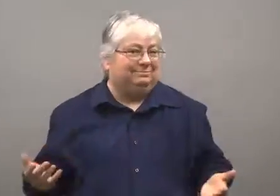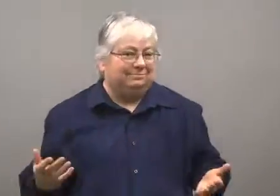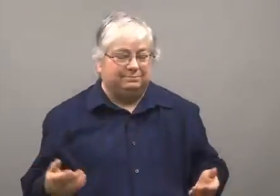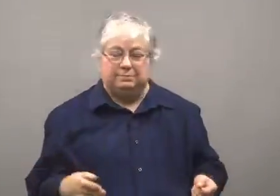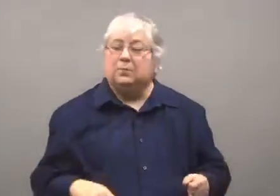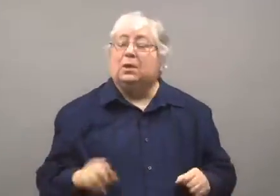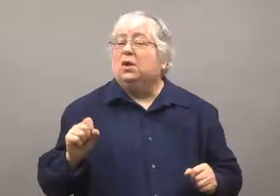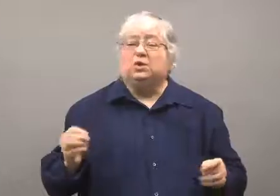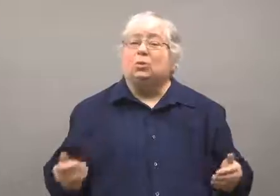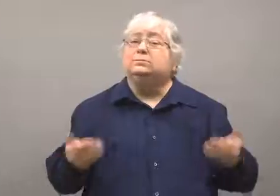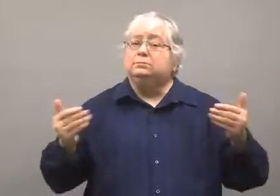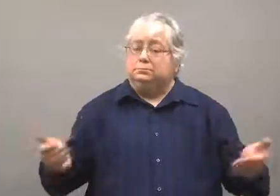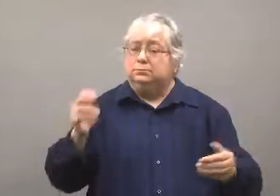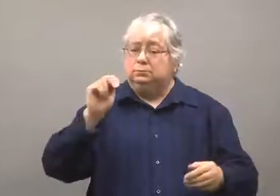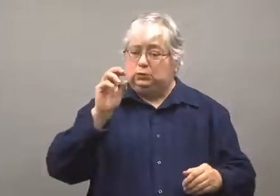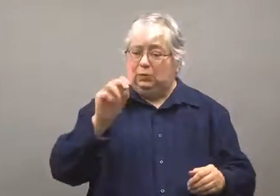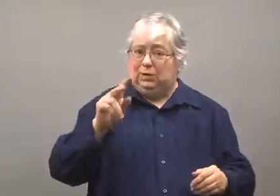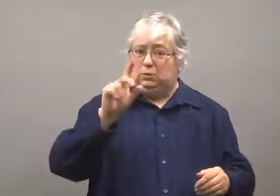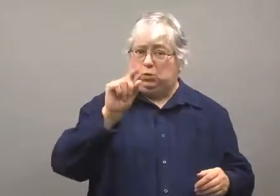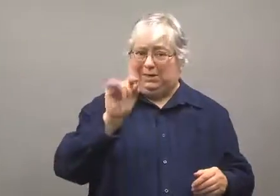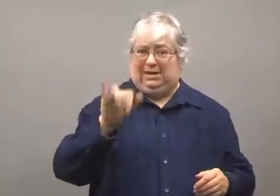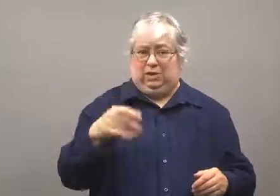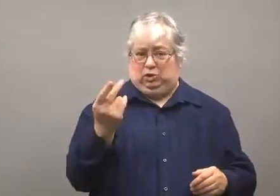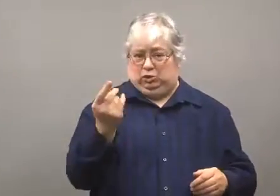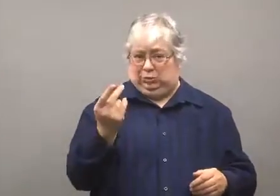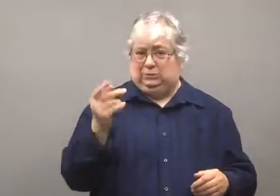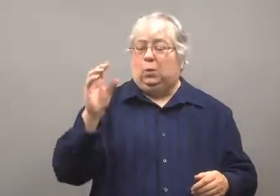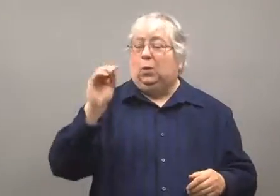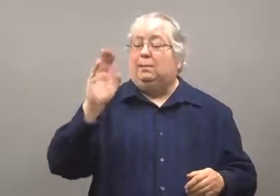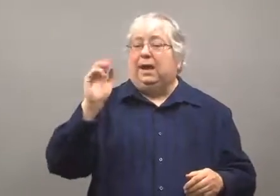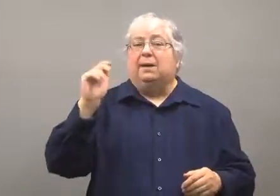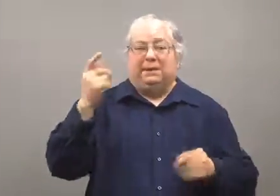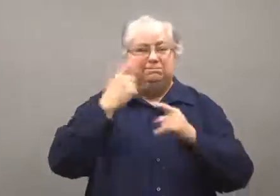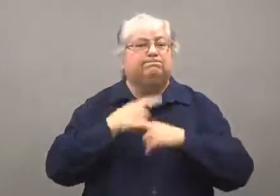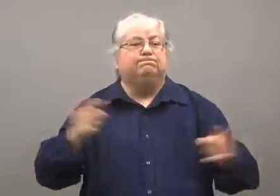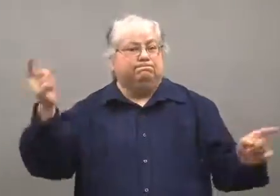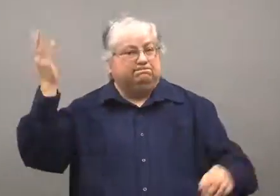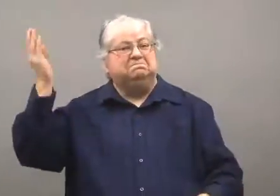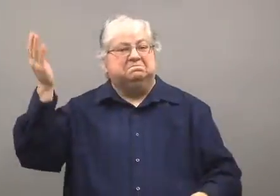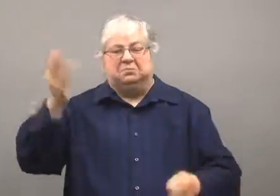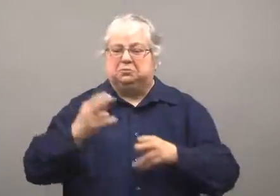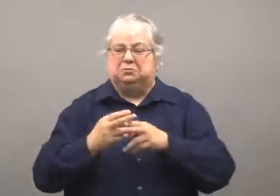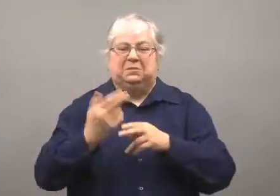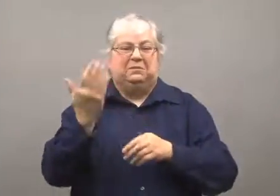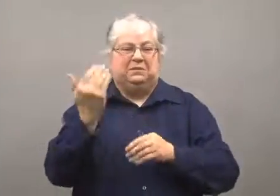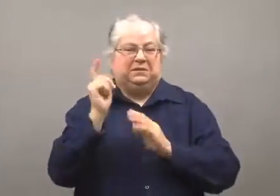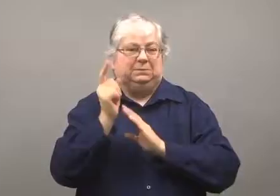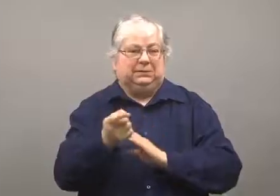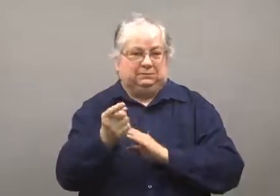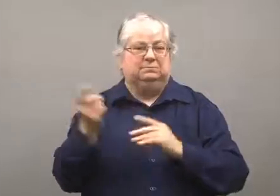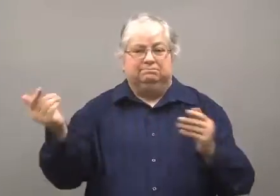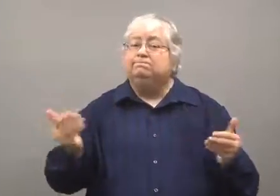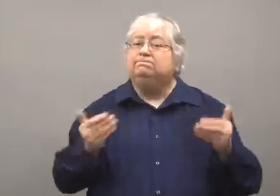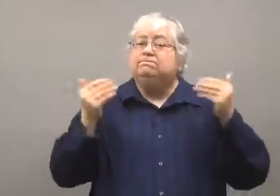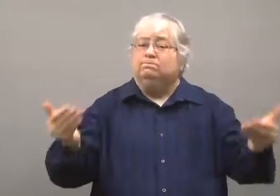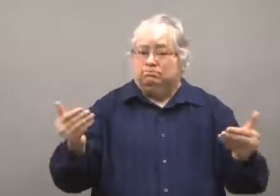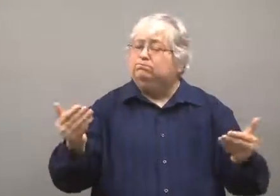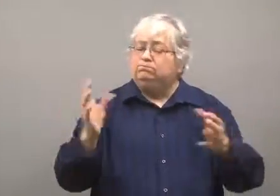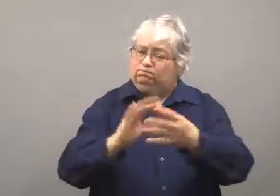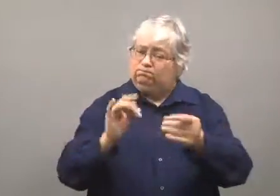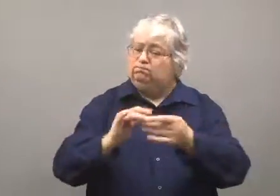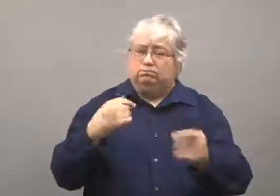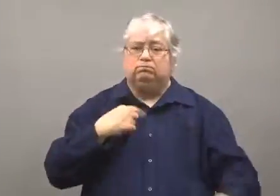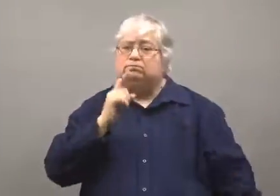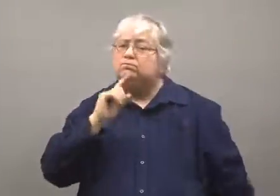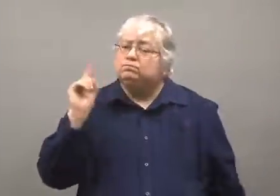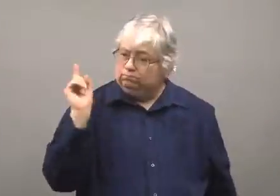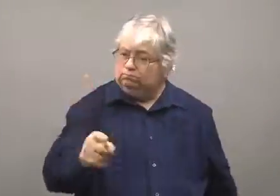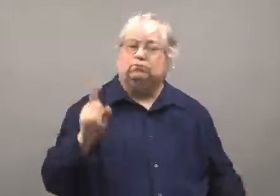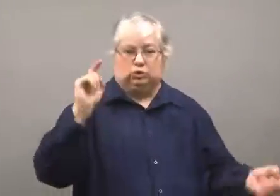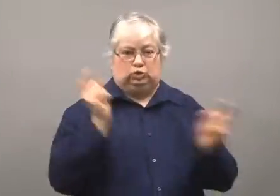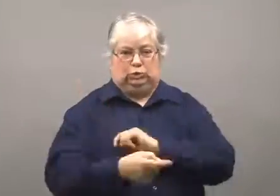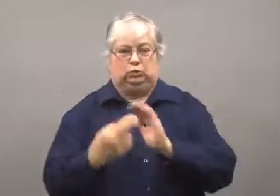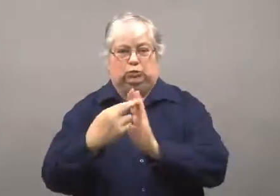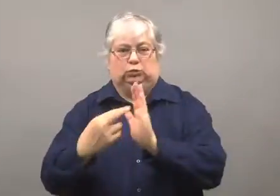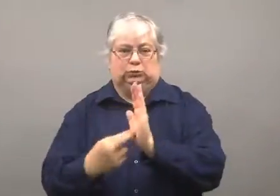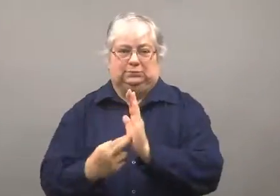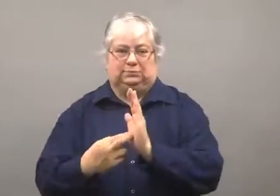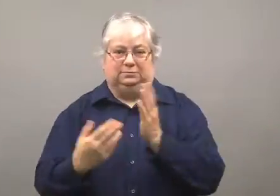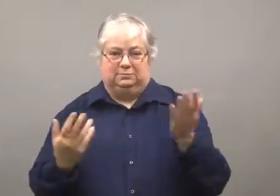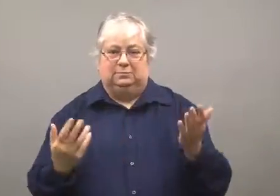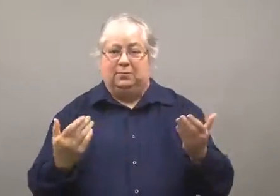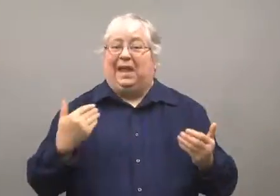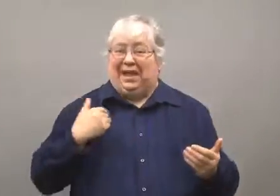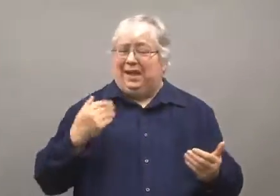Obama gave a 15 minute speech on Thursday, November 20.